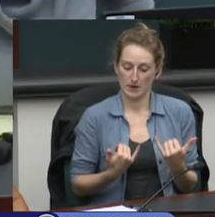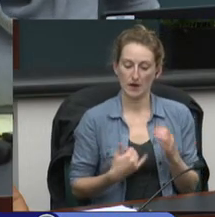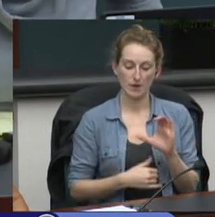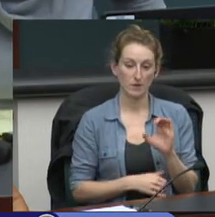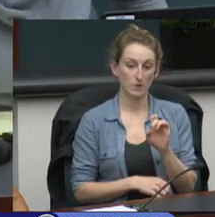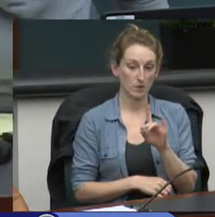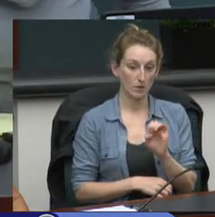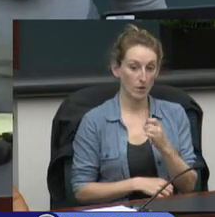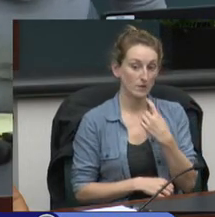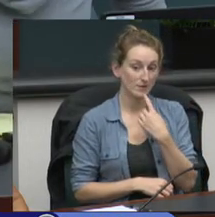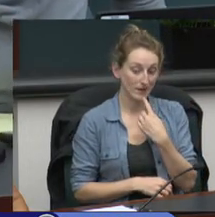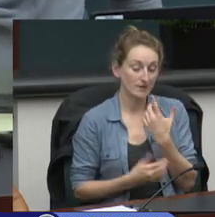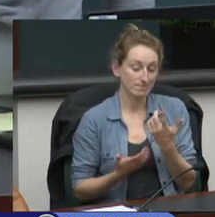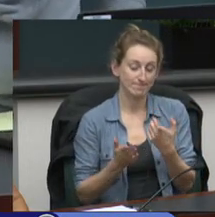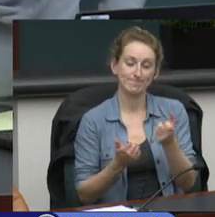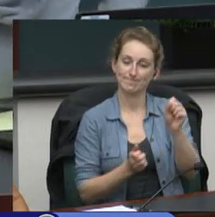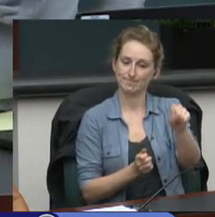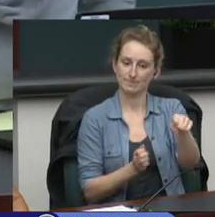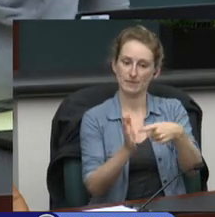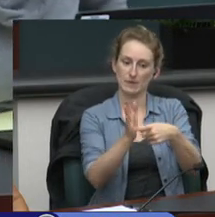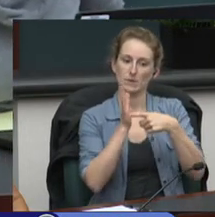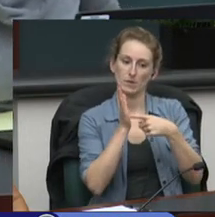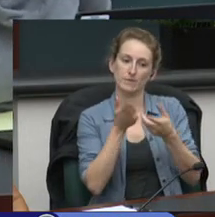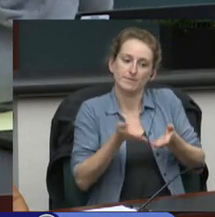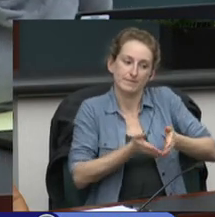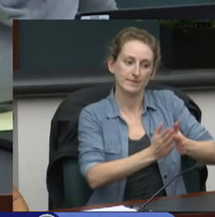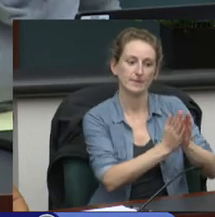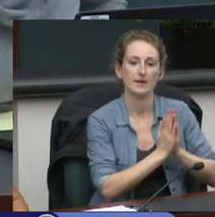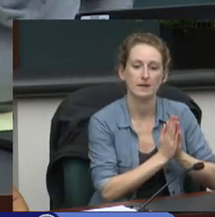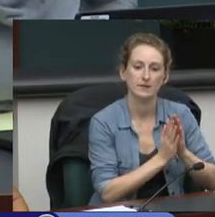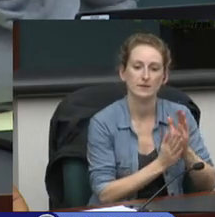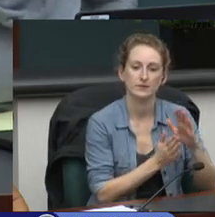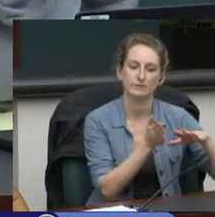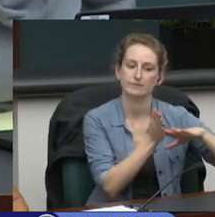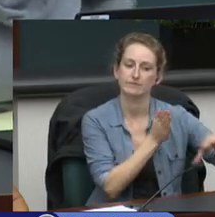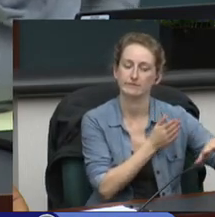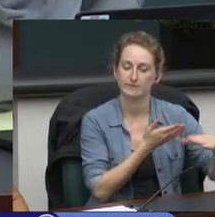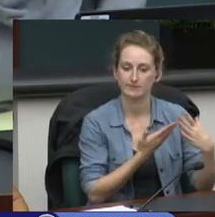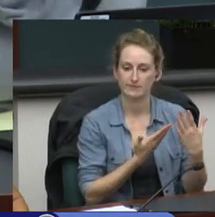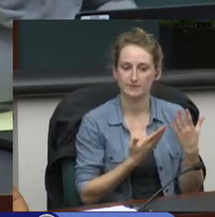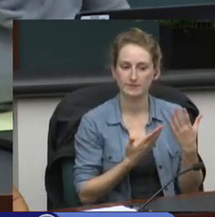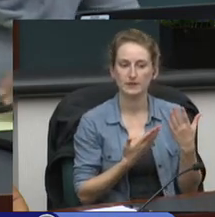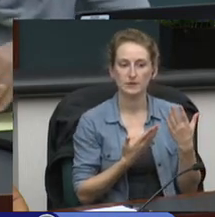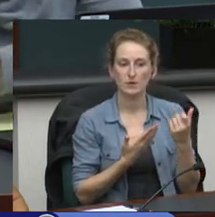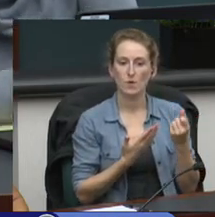variance to do that so the state regulation is the two foot above the